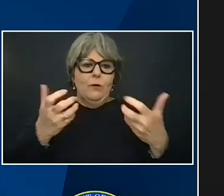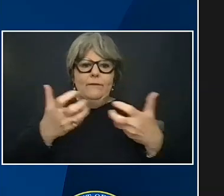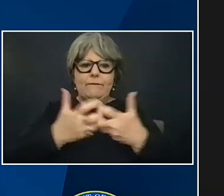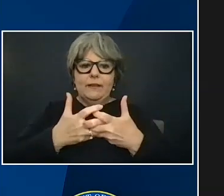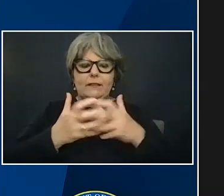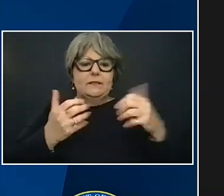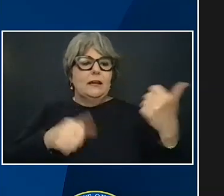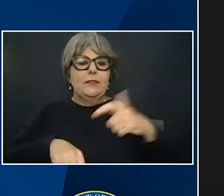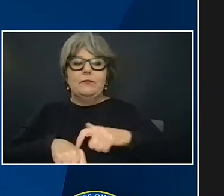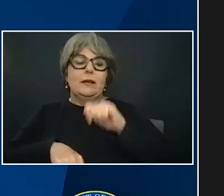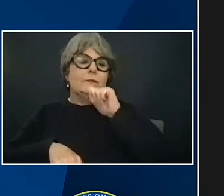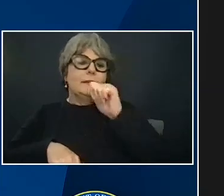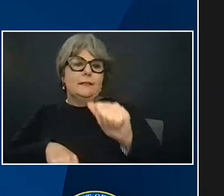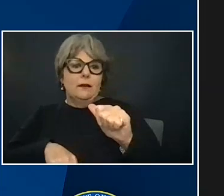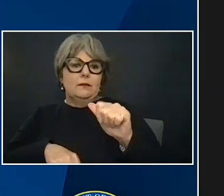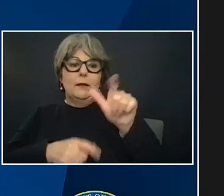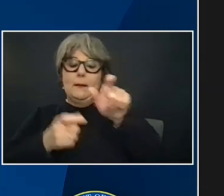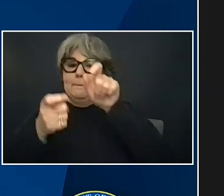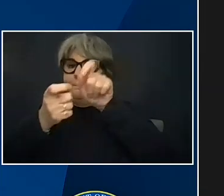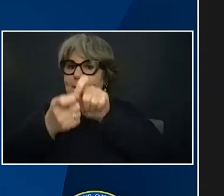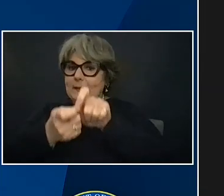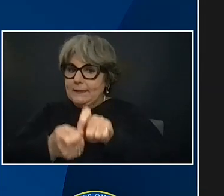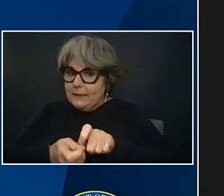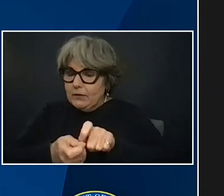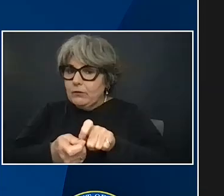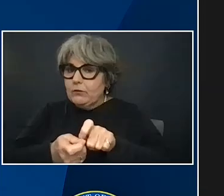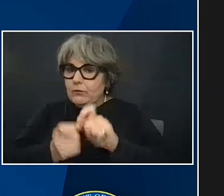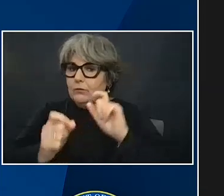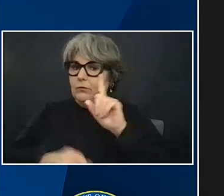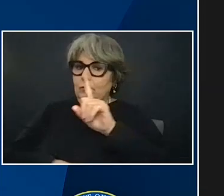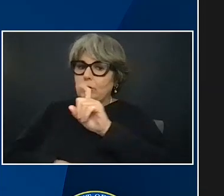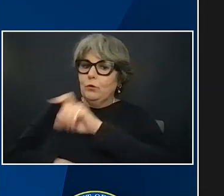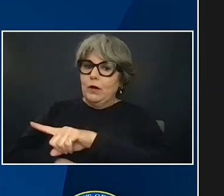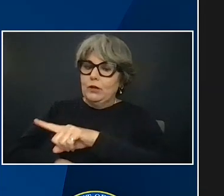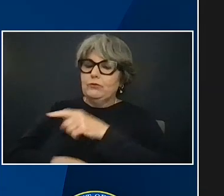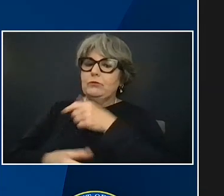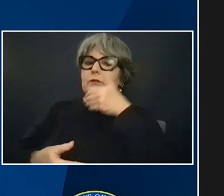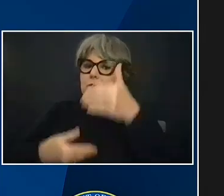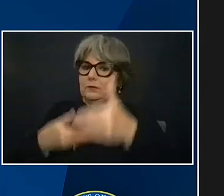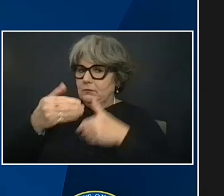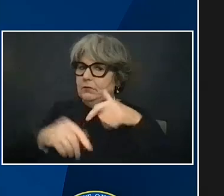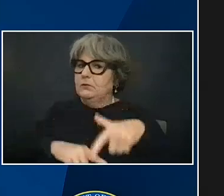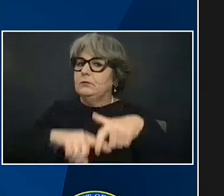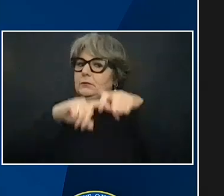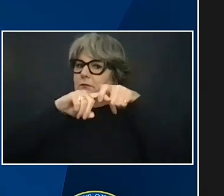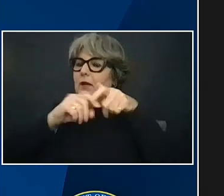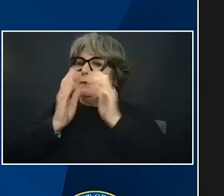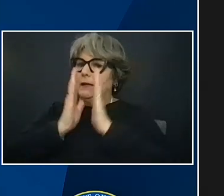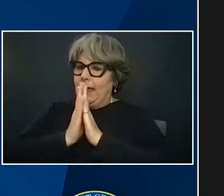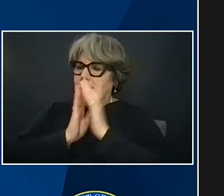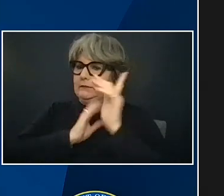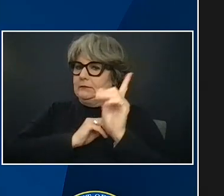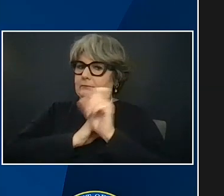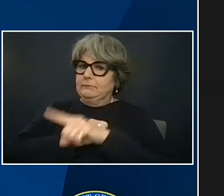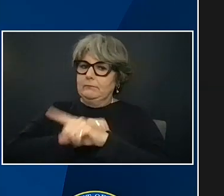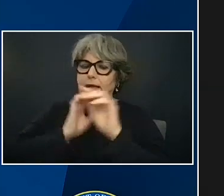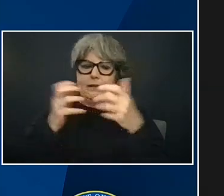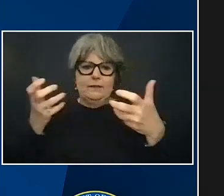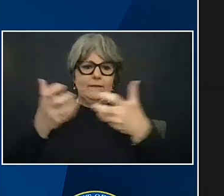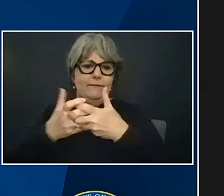So if you have particular question on that as we move through it, then, you know, you can ask that question, how does this fit into your original intent?